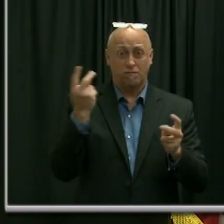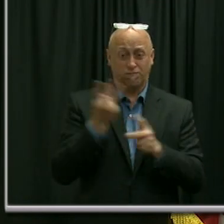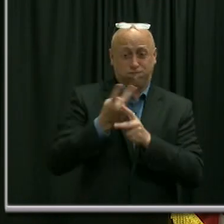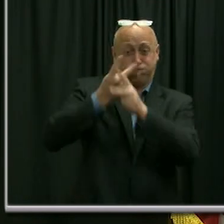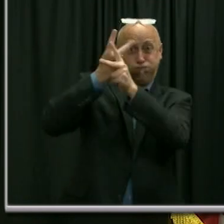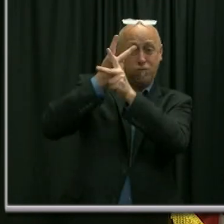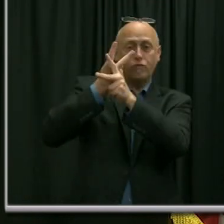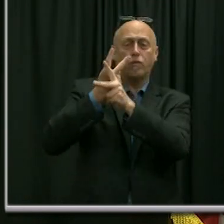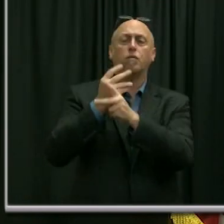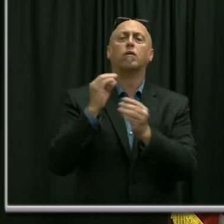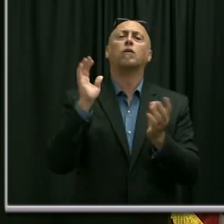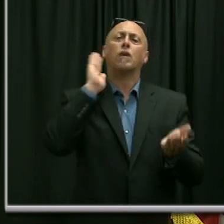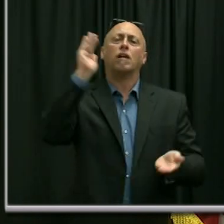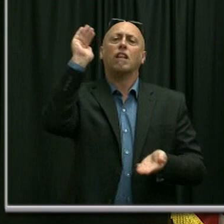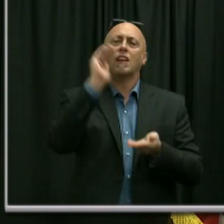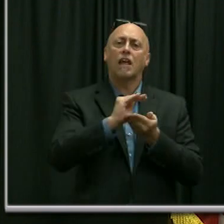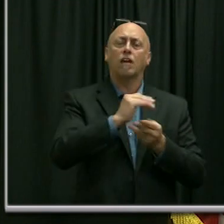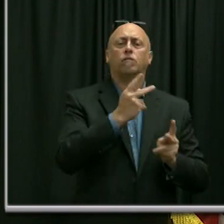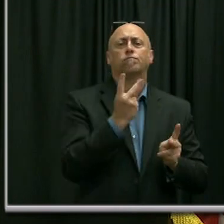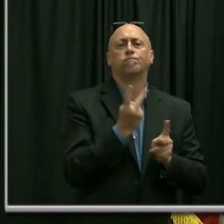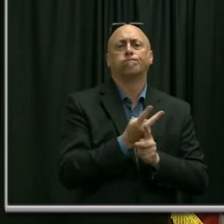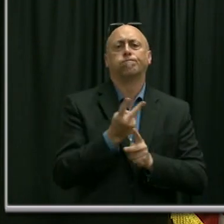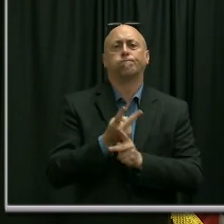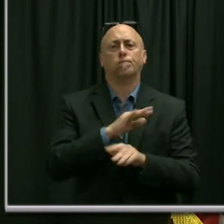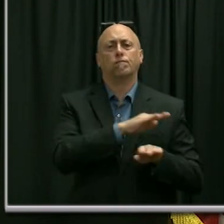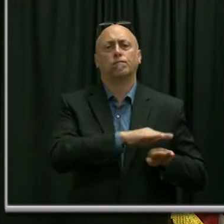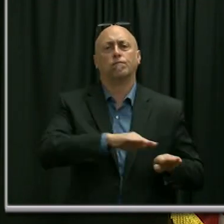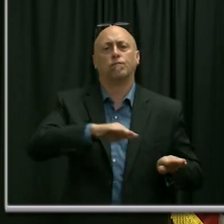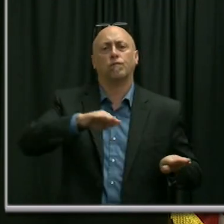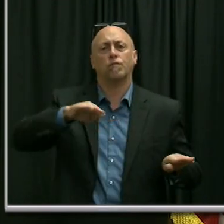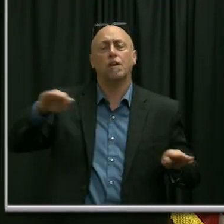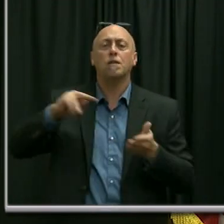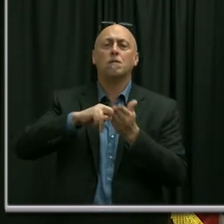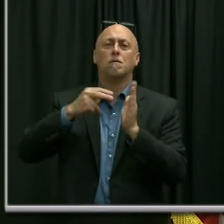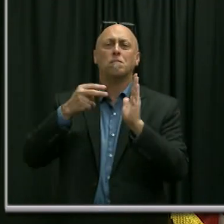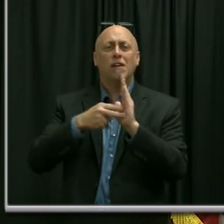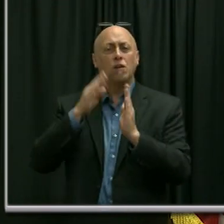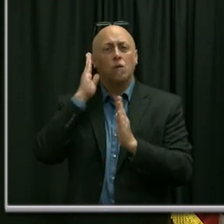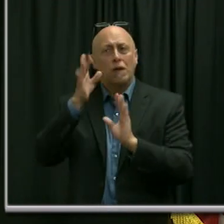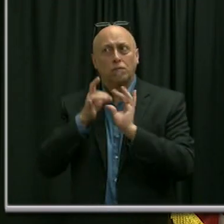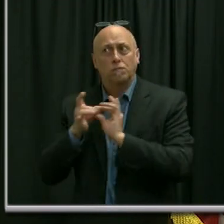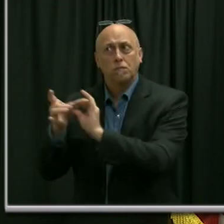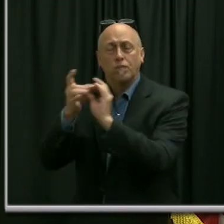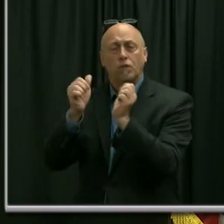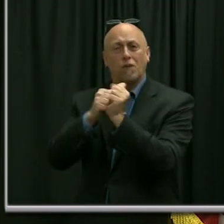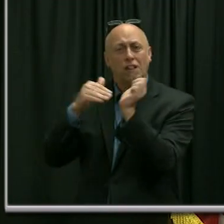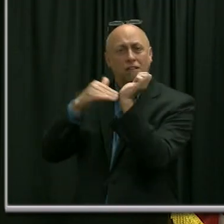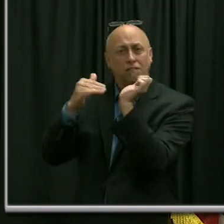DISEASE IN OUR COMMUNITY. THIS SAFER AT HOME ORDER IS